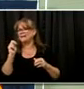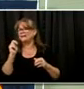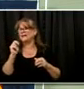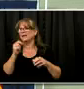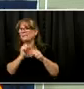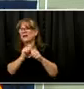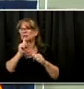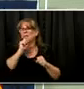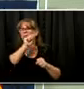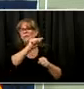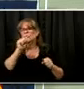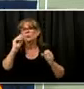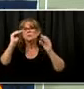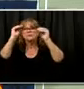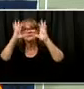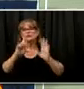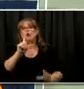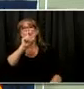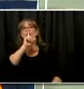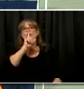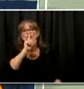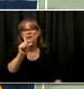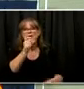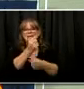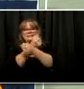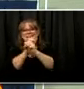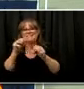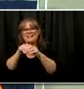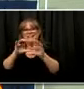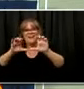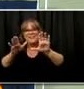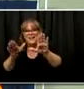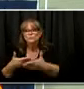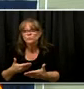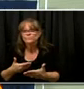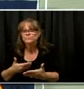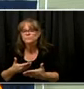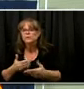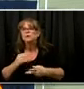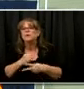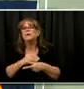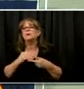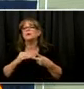number one number two how are you addressing what we're hearing is a growing teacher shortage